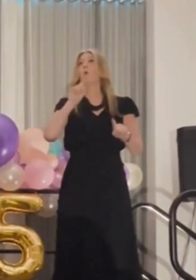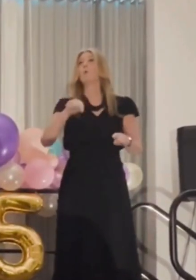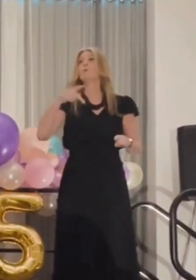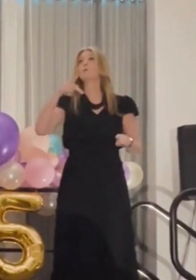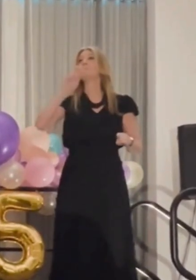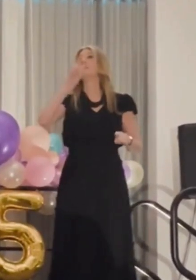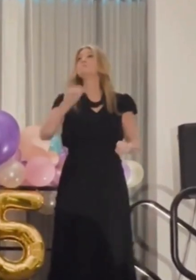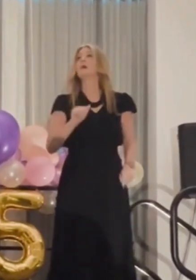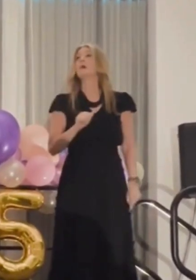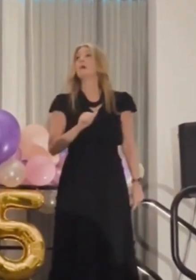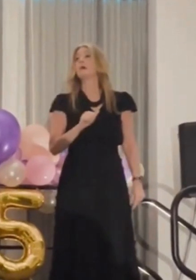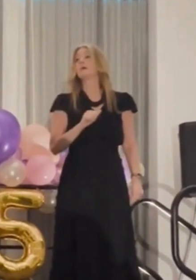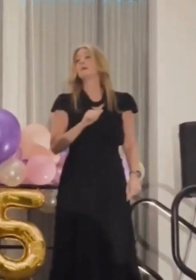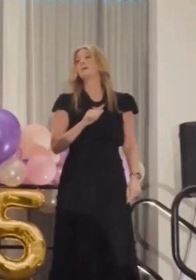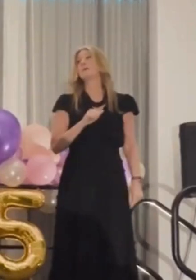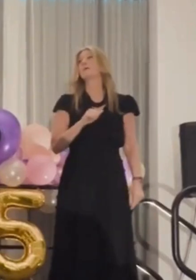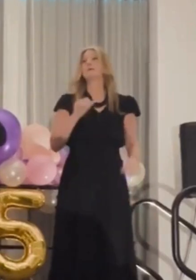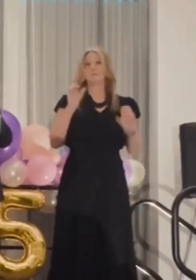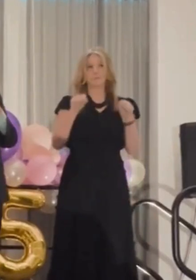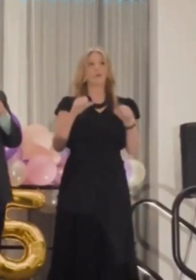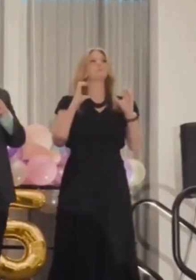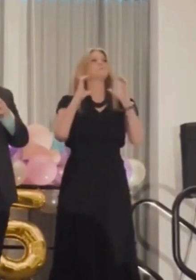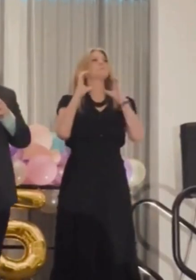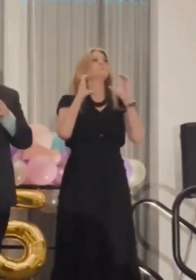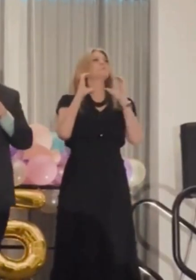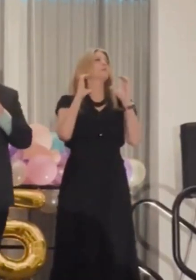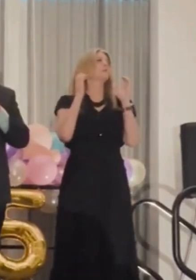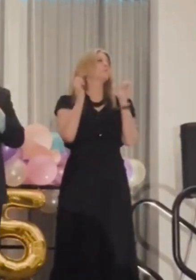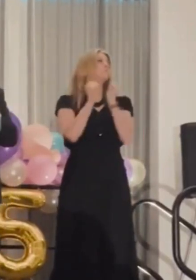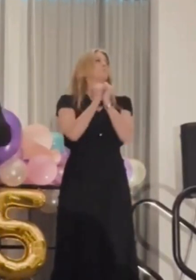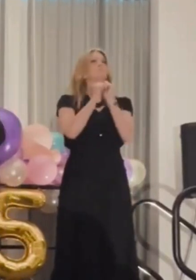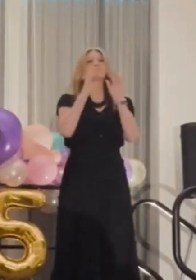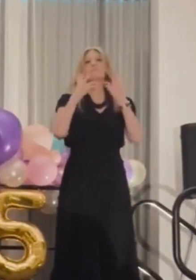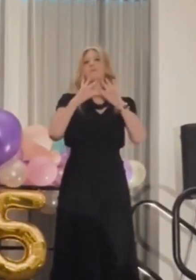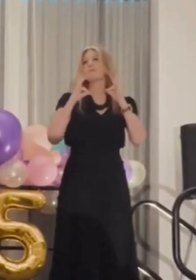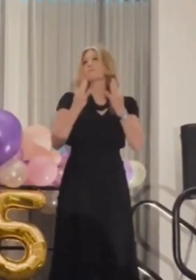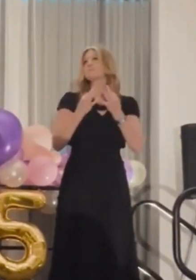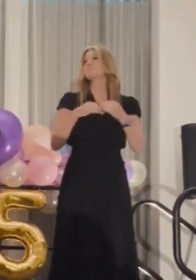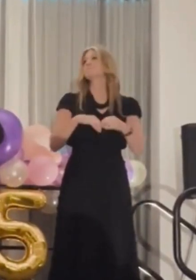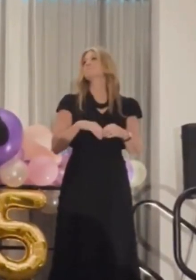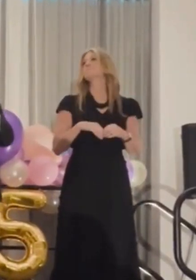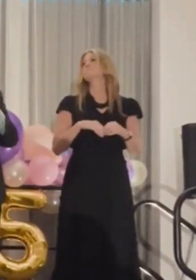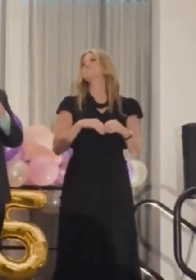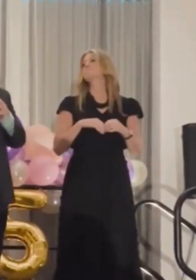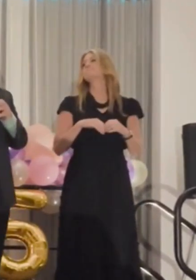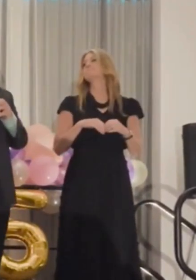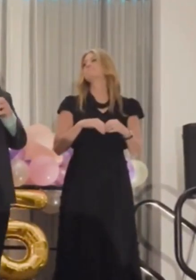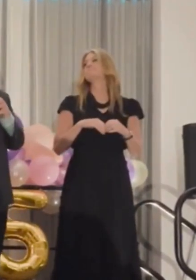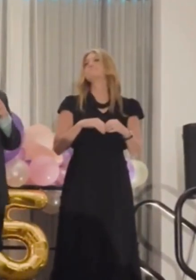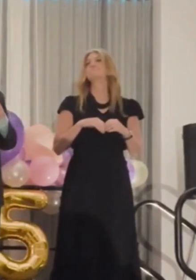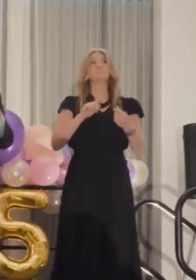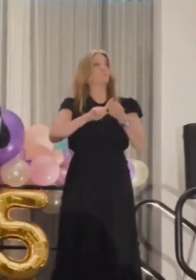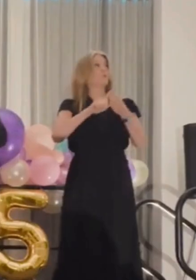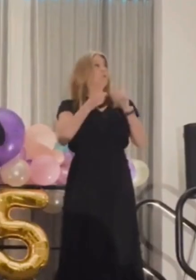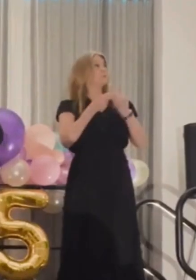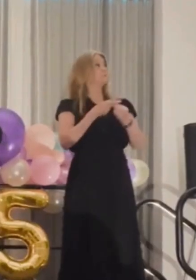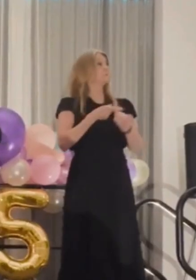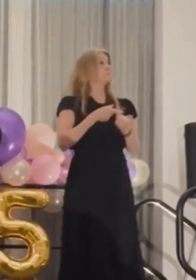allows people to communicate with their family, their friends,